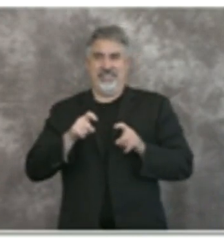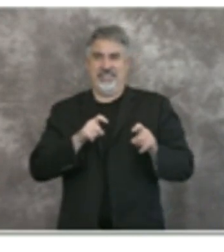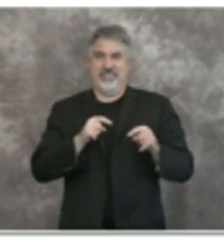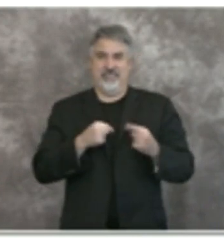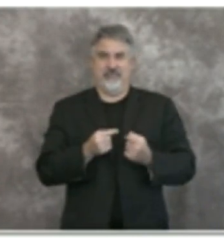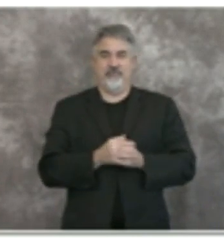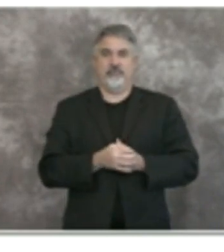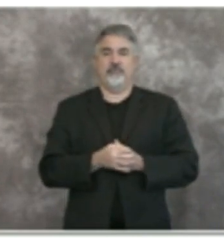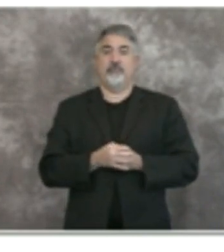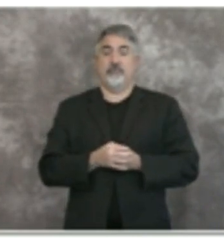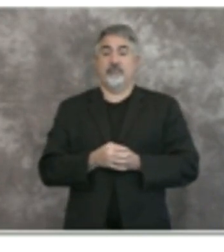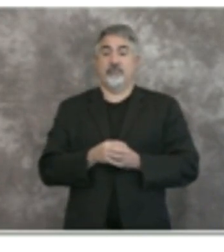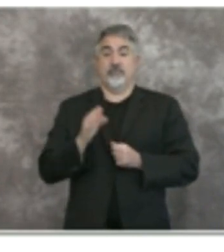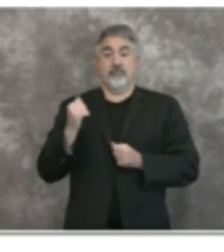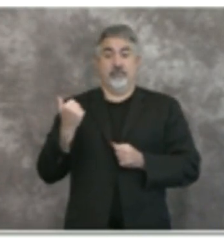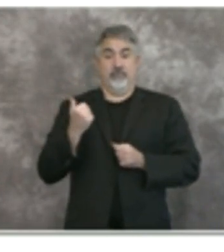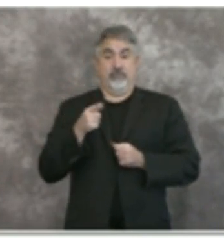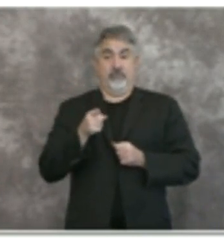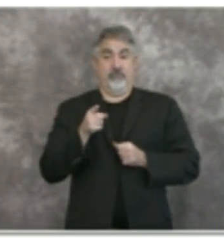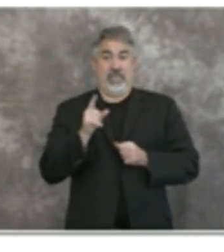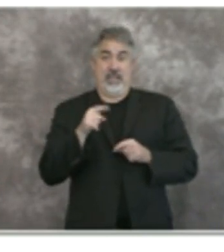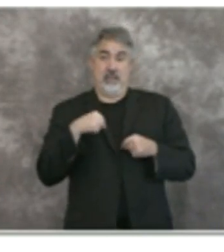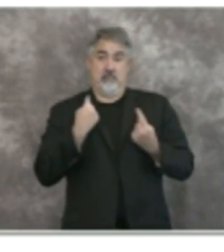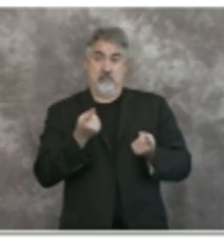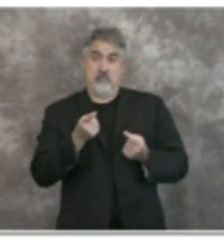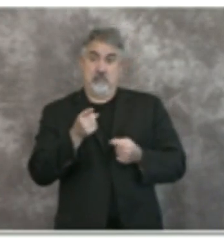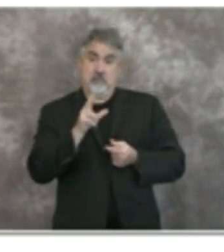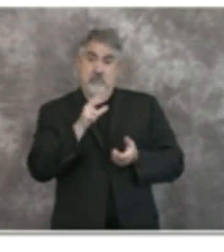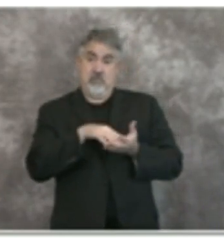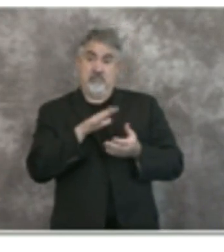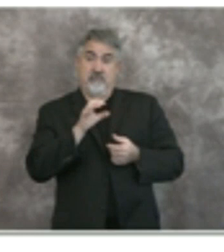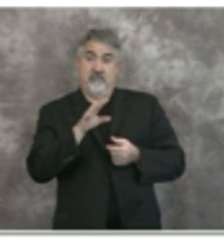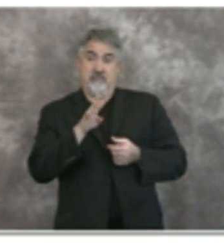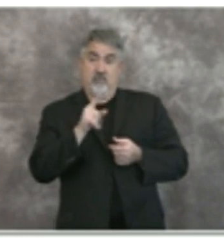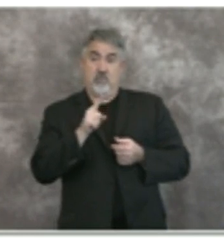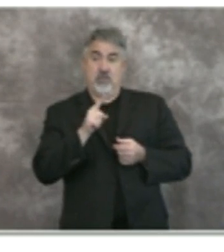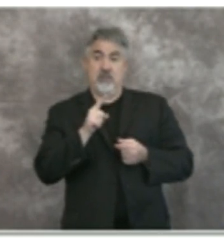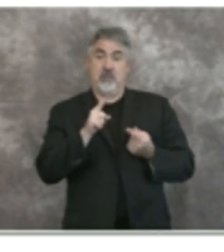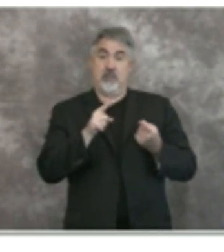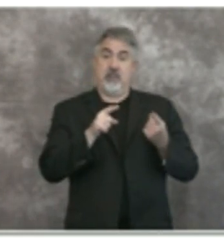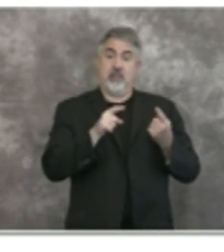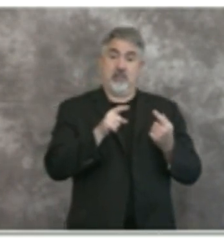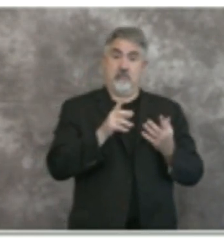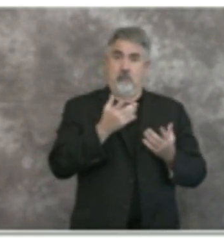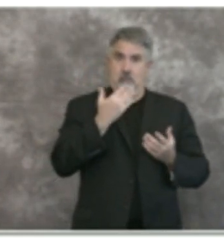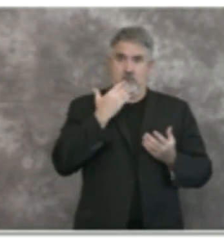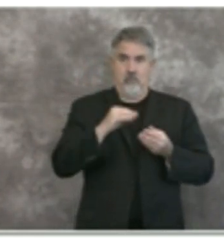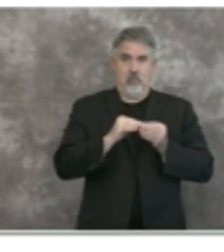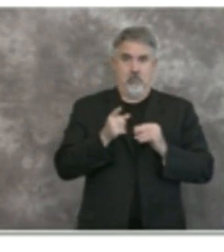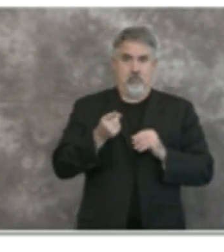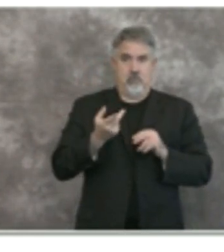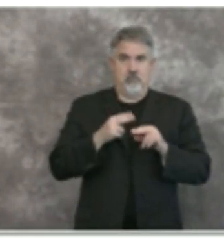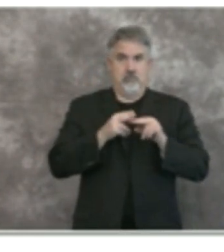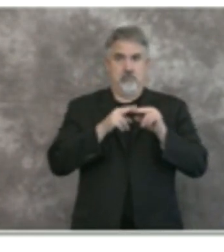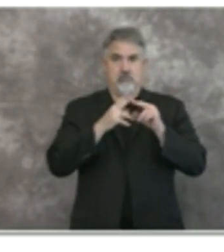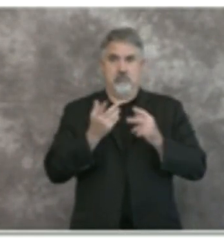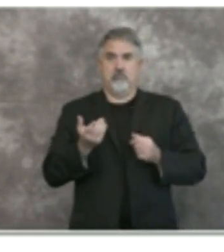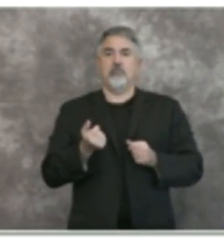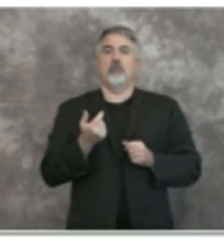SLIDES HERE. TODAY WE'RE REPORTING 3,541 TEST CONDUCTED THIS BUMPS US UP. I DID AROUND